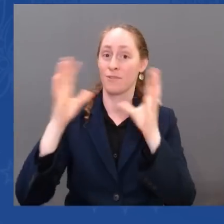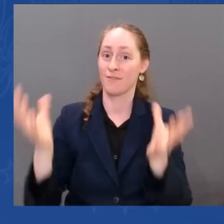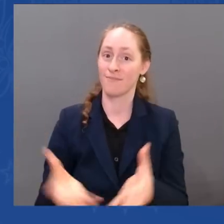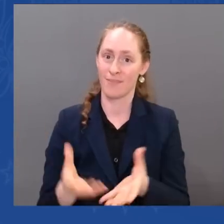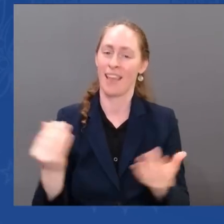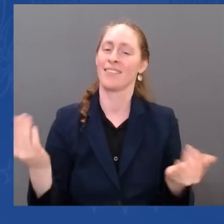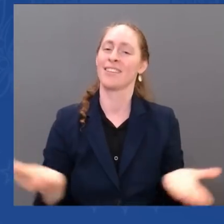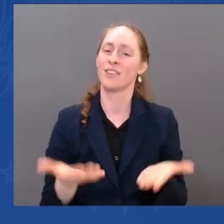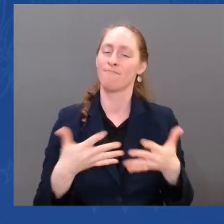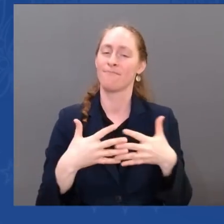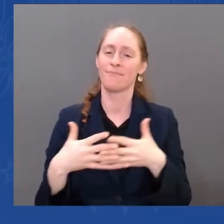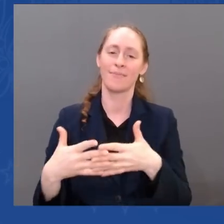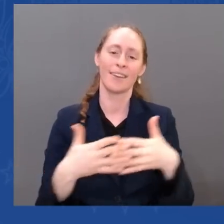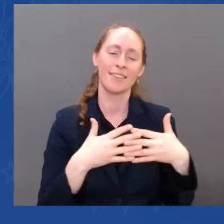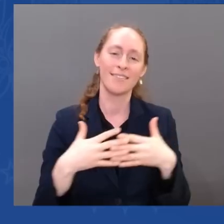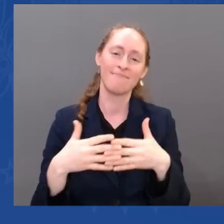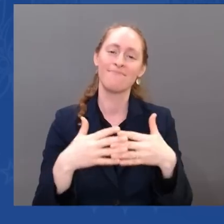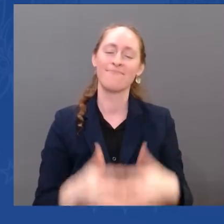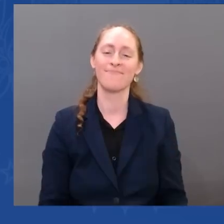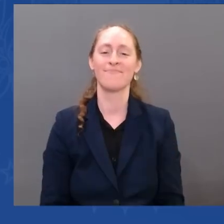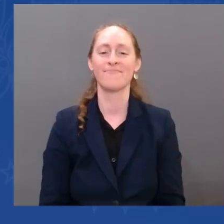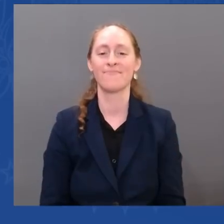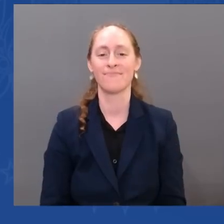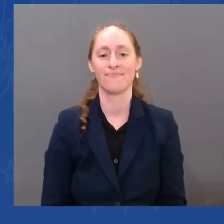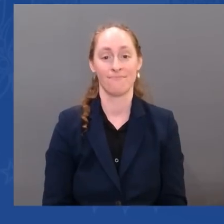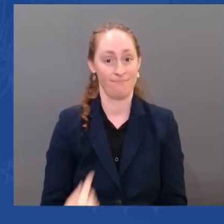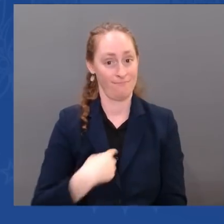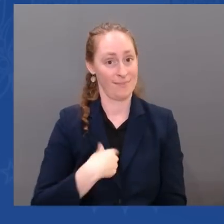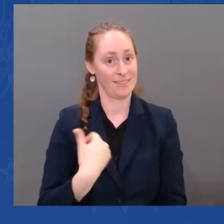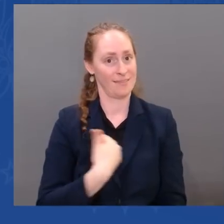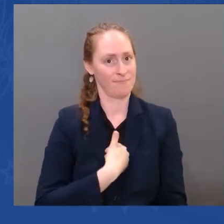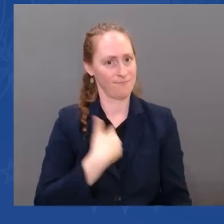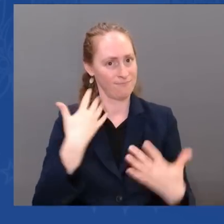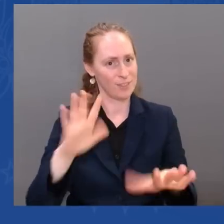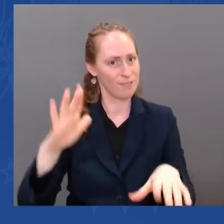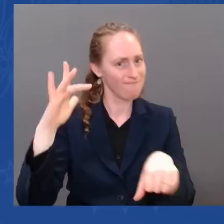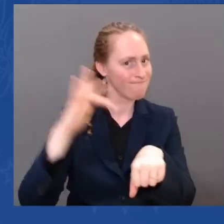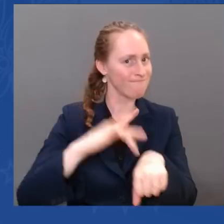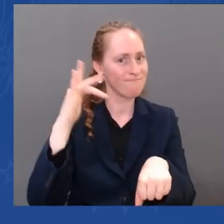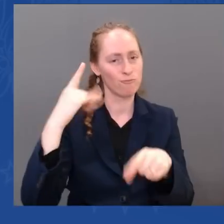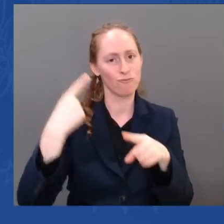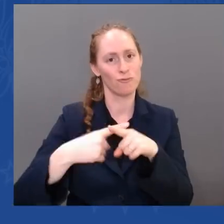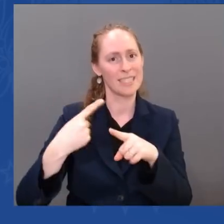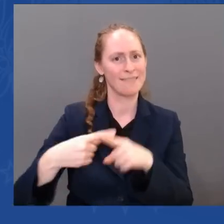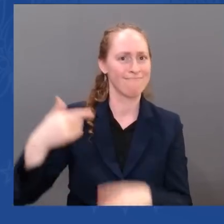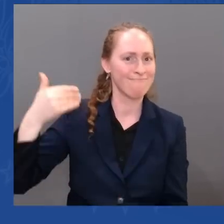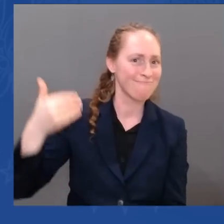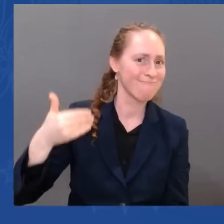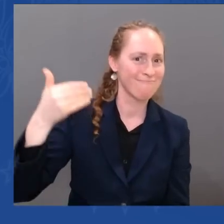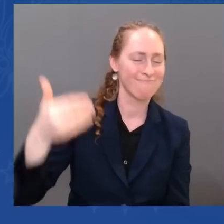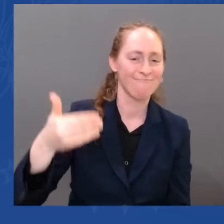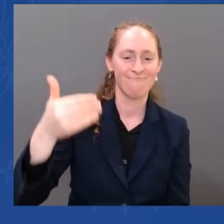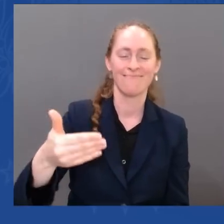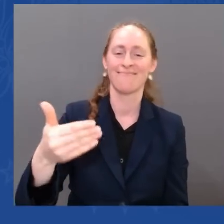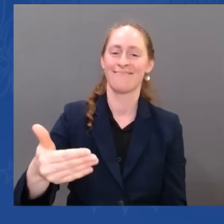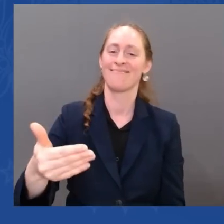Greece many times over the years. And I've stood in awe at the history of Athens